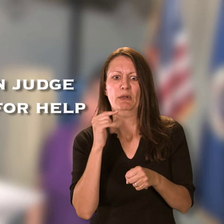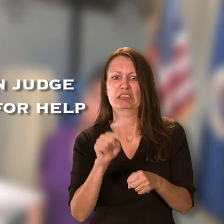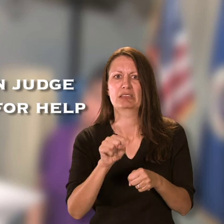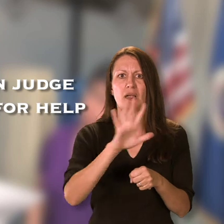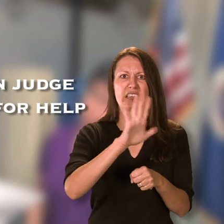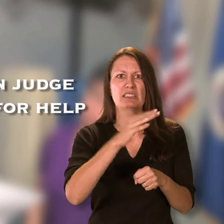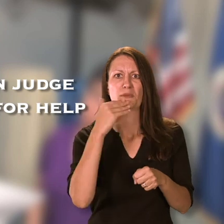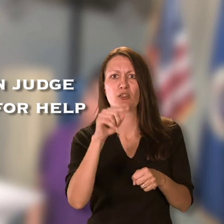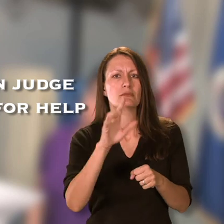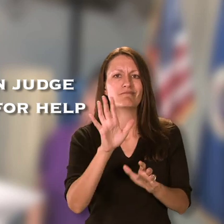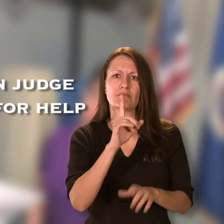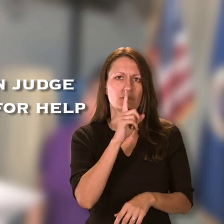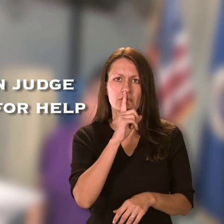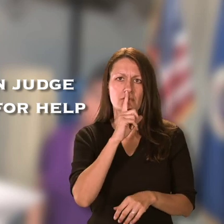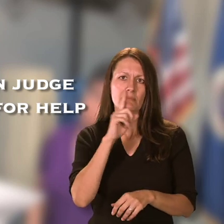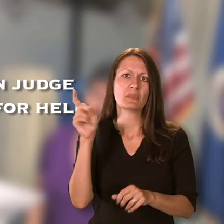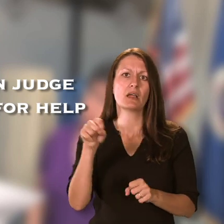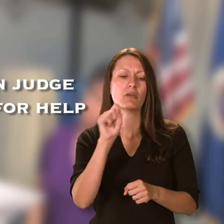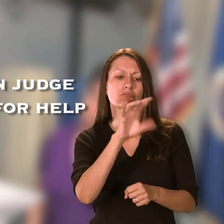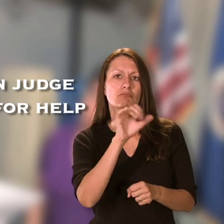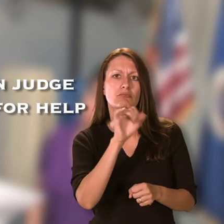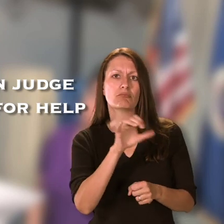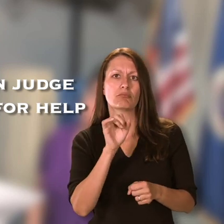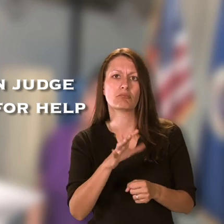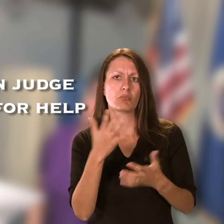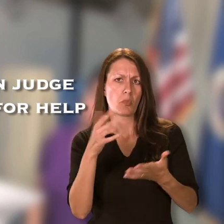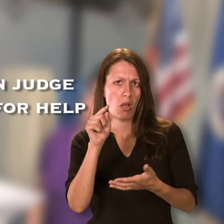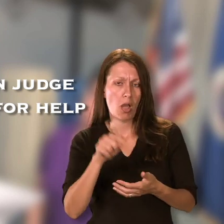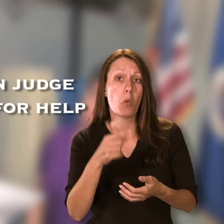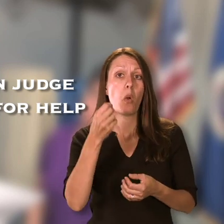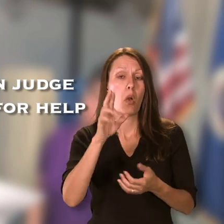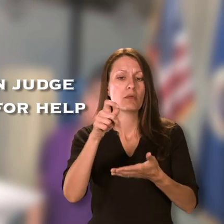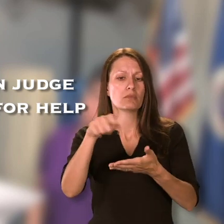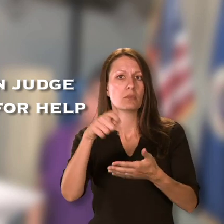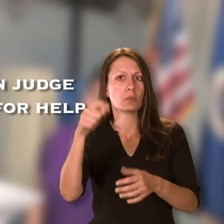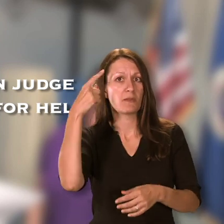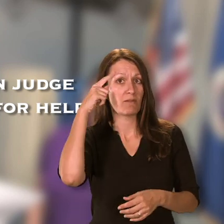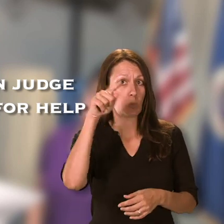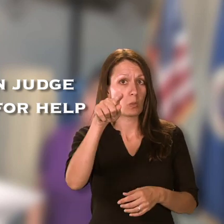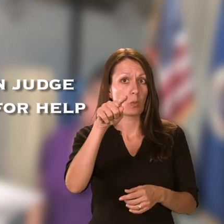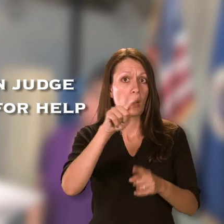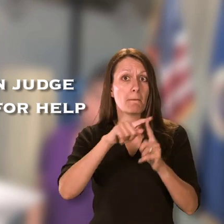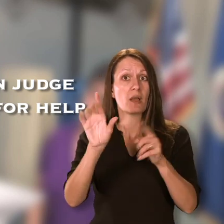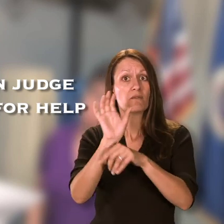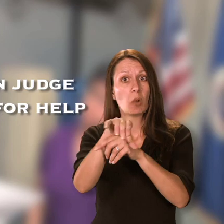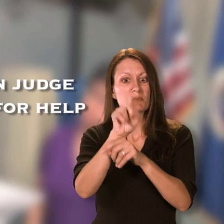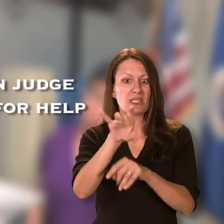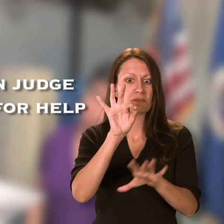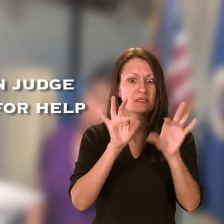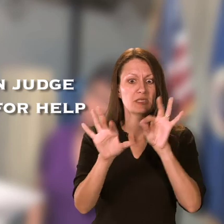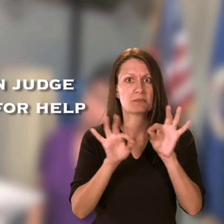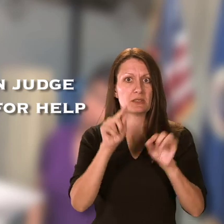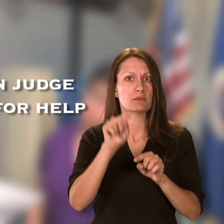but they can mark your choices on the ballot for you.